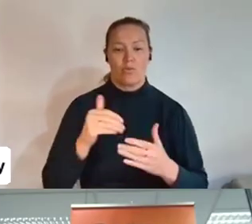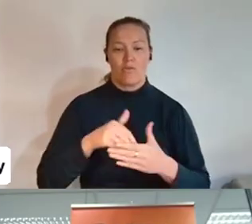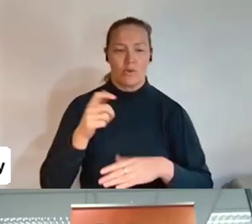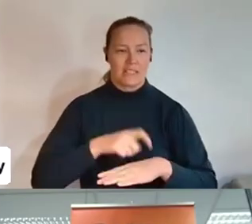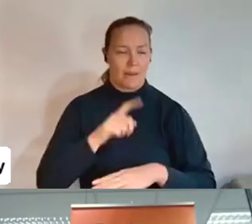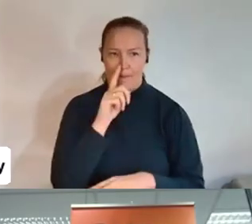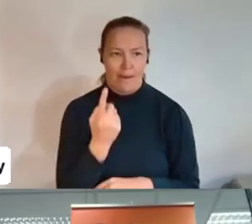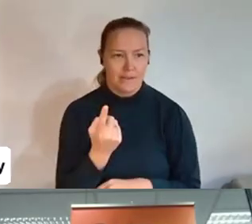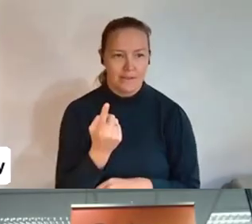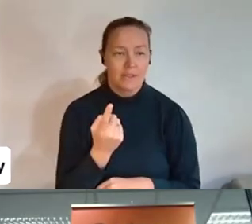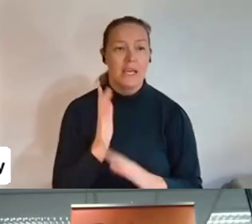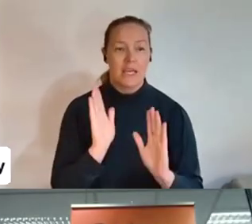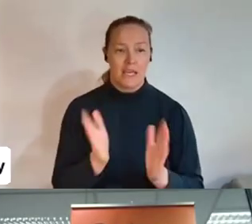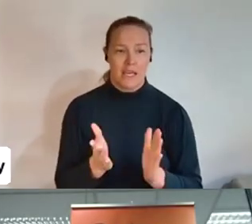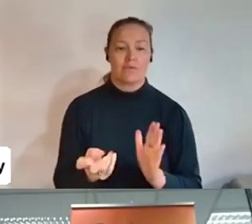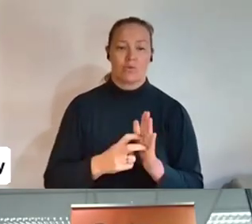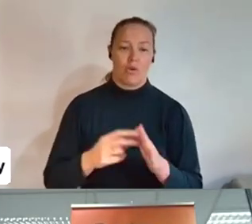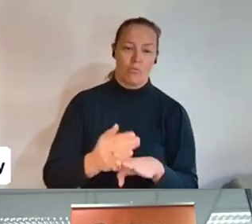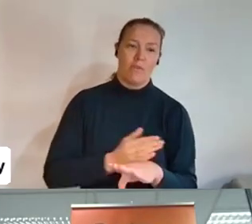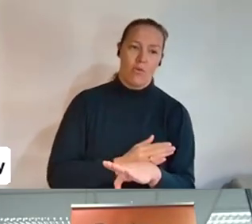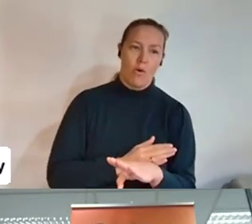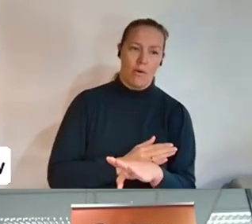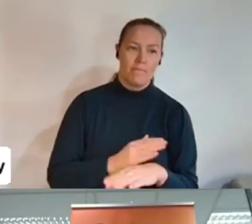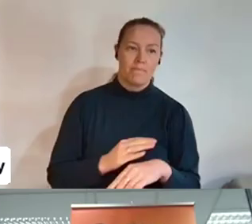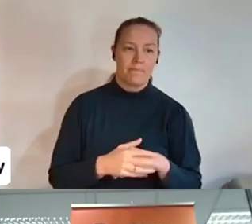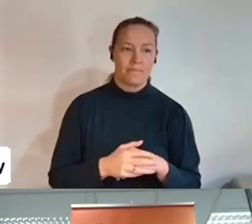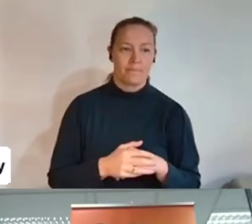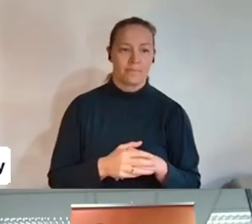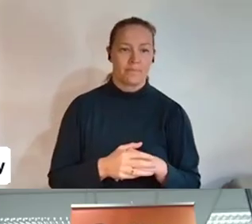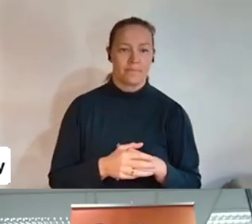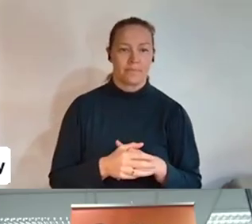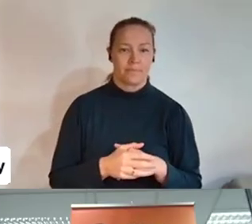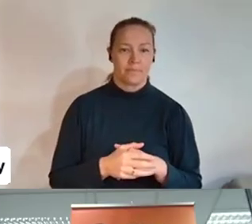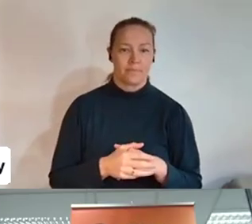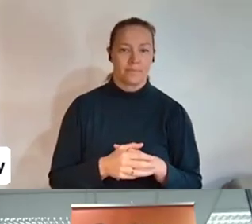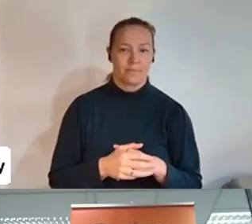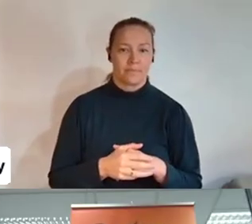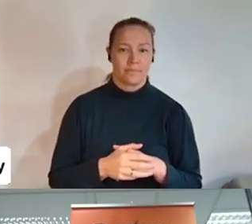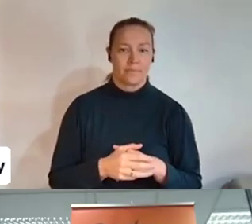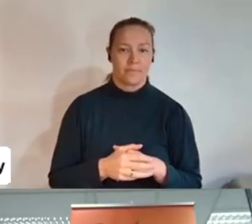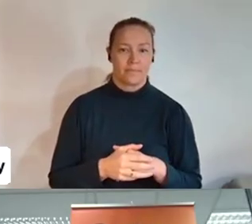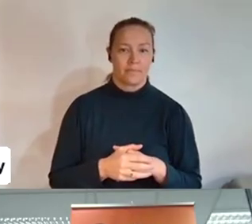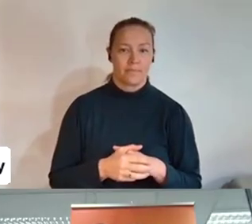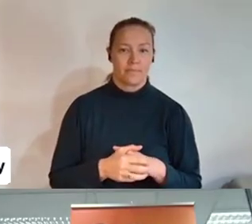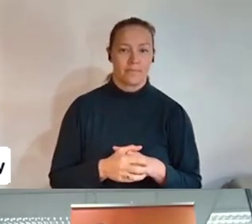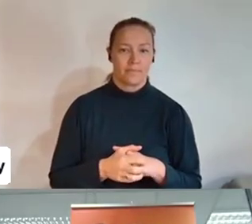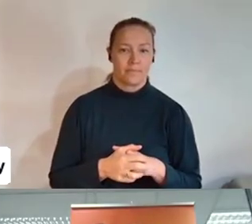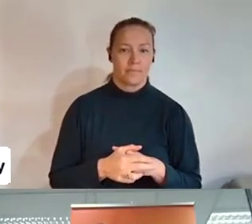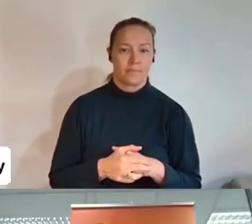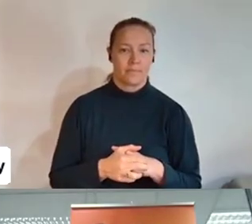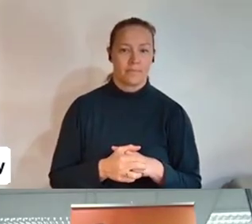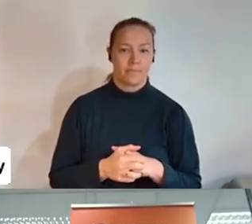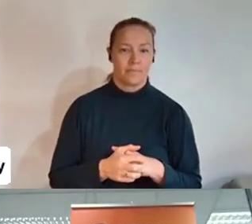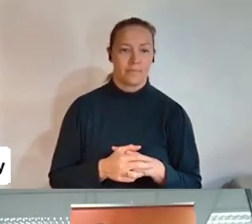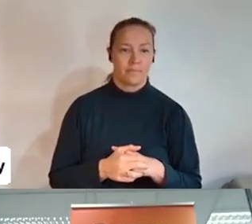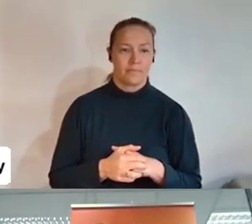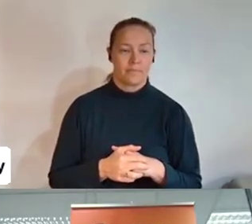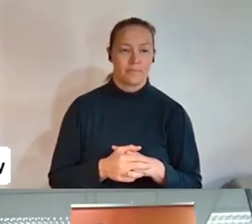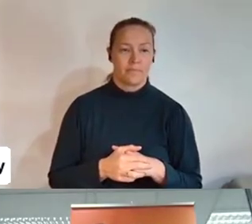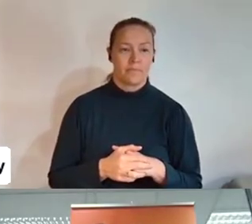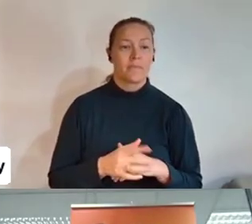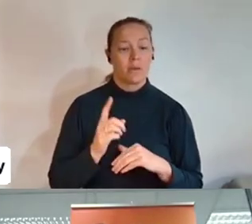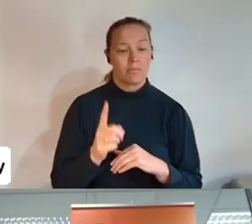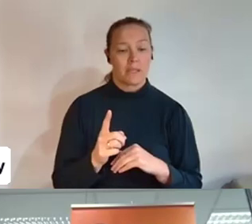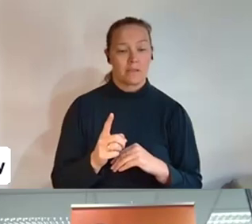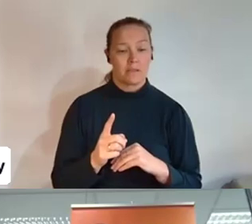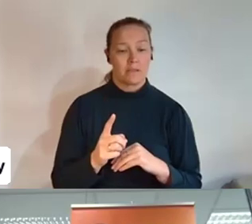to be enrolled before voting starts. However, we know that even after providing these services and